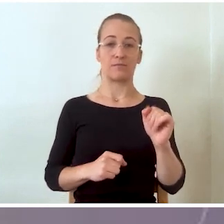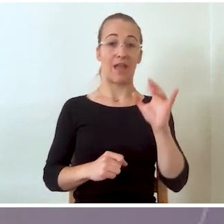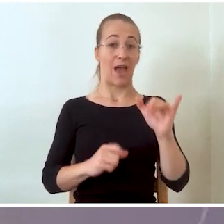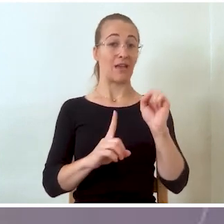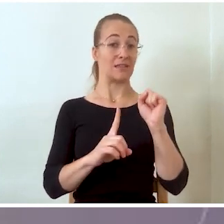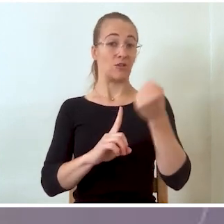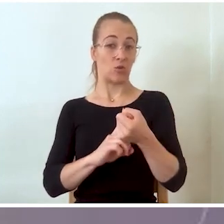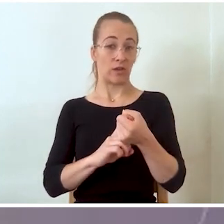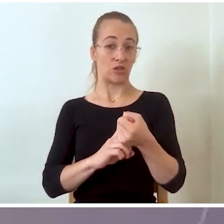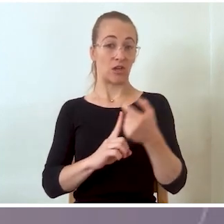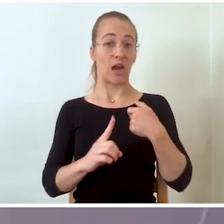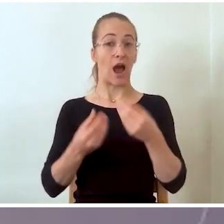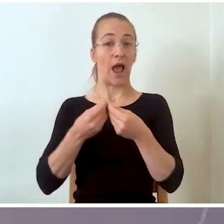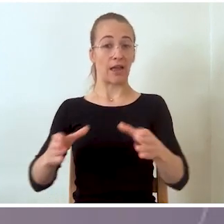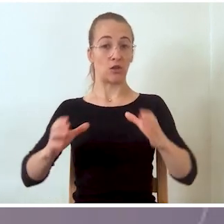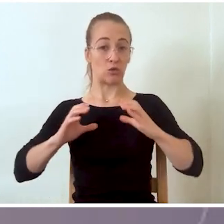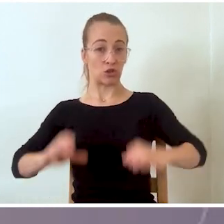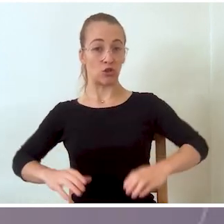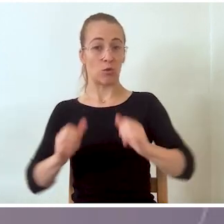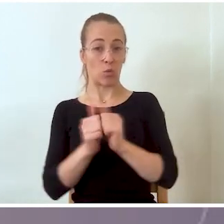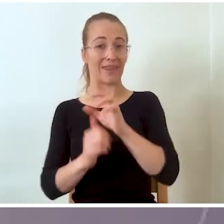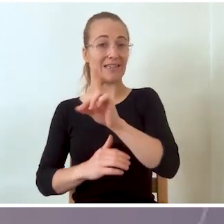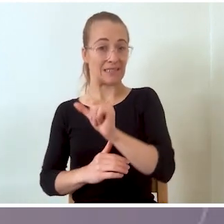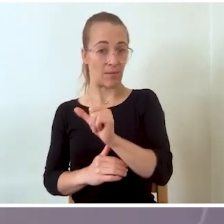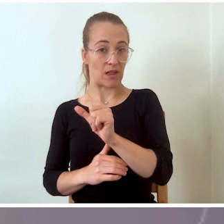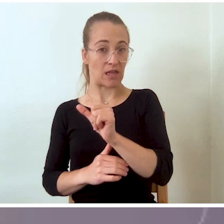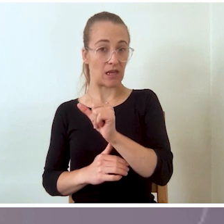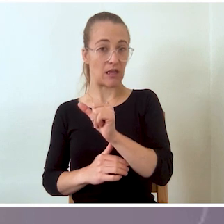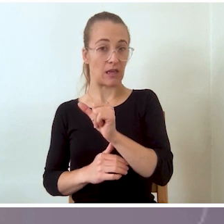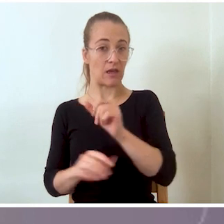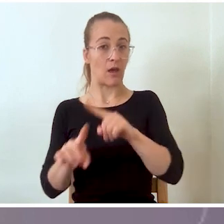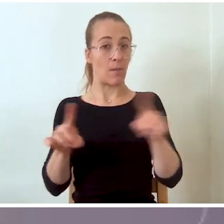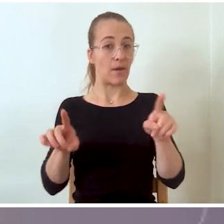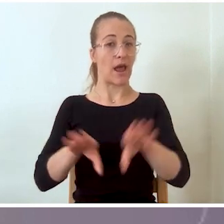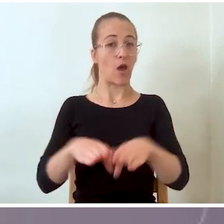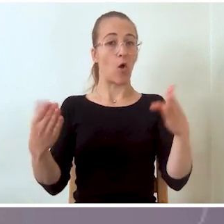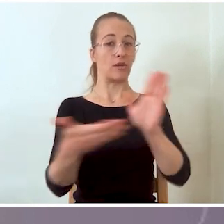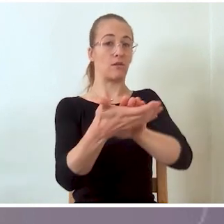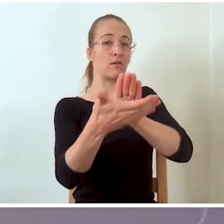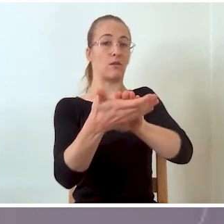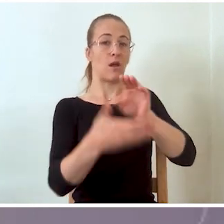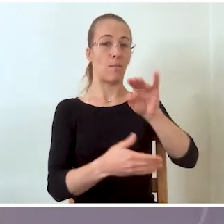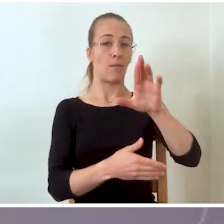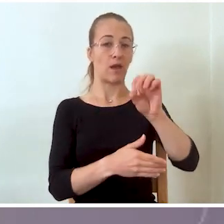where I lose as a consumer with a disability, but I openly applauded Microsoft and the Xbox